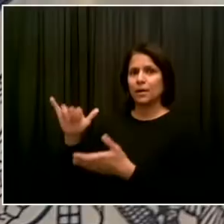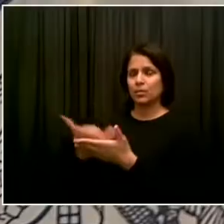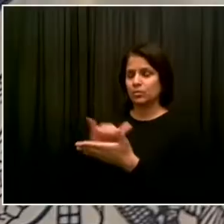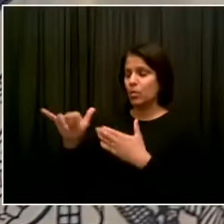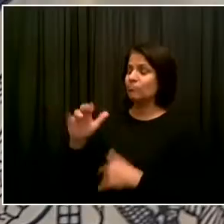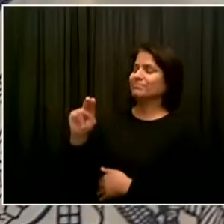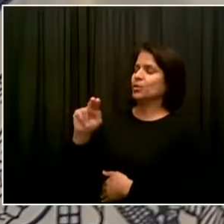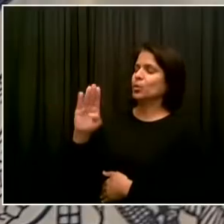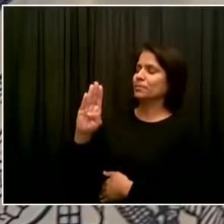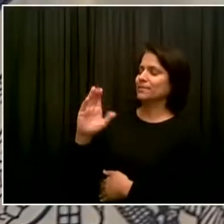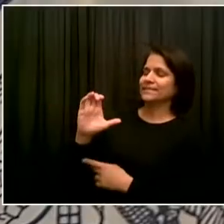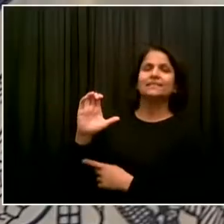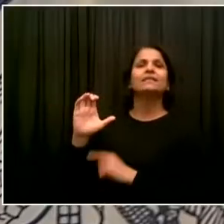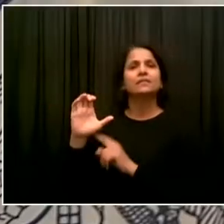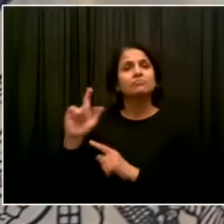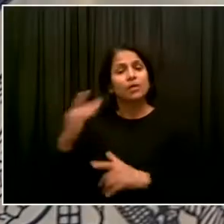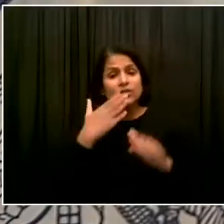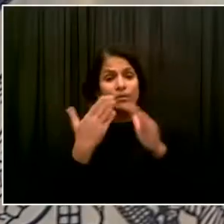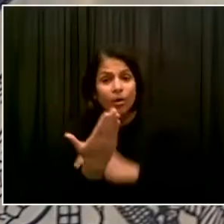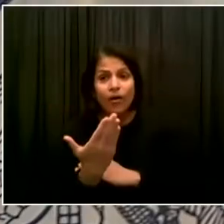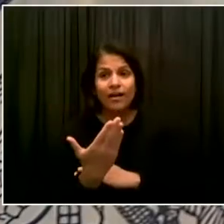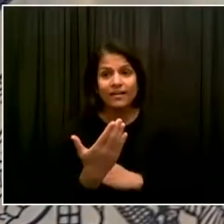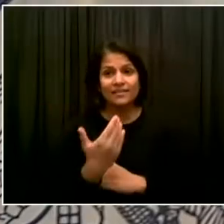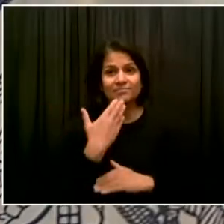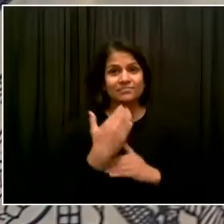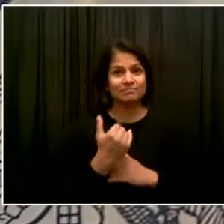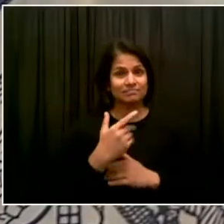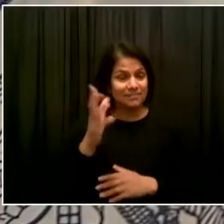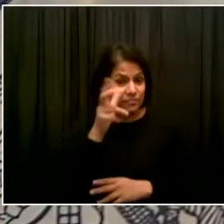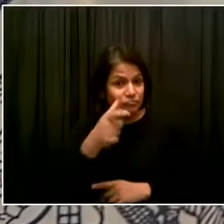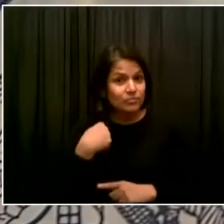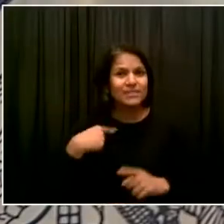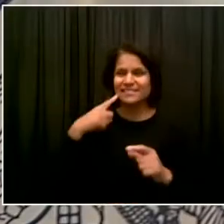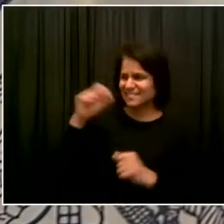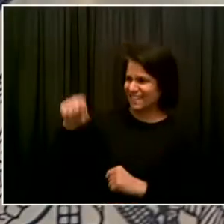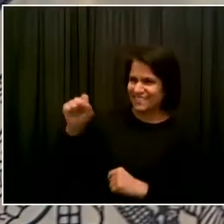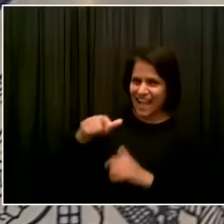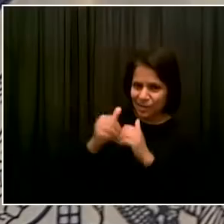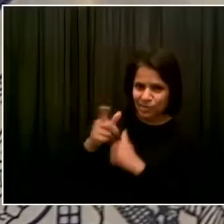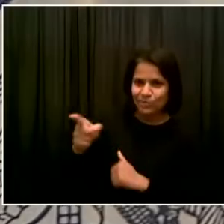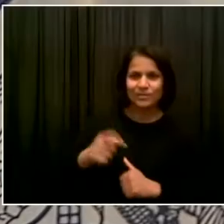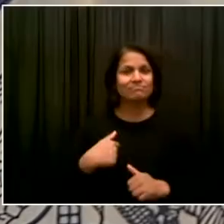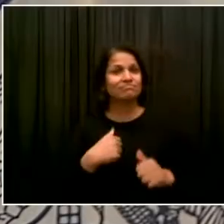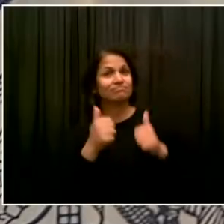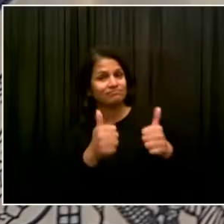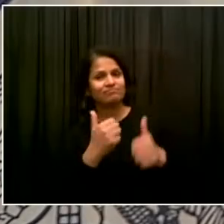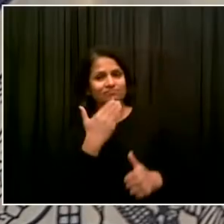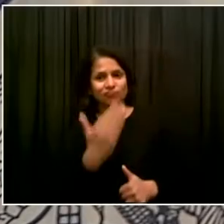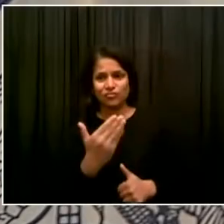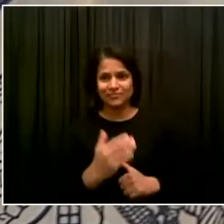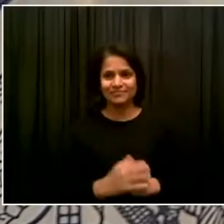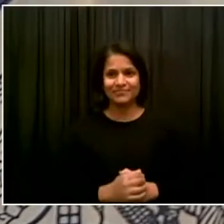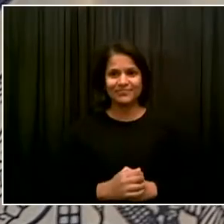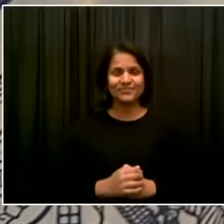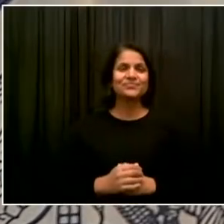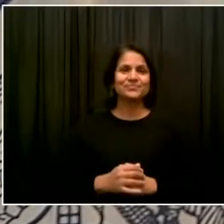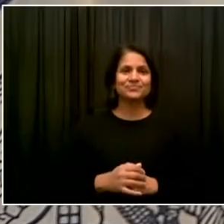QUESTION IS FROM ANDREW FITZ FROM